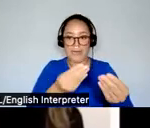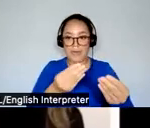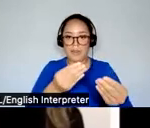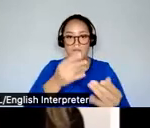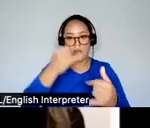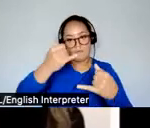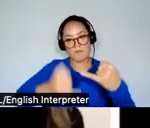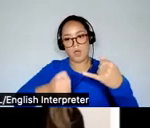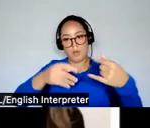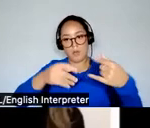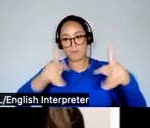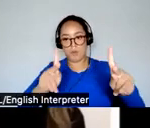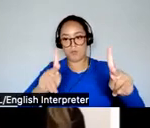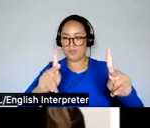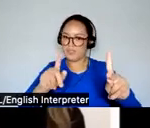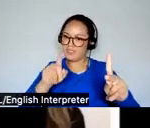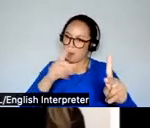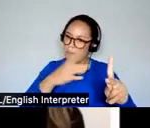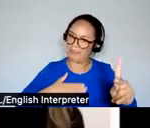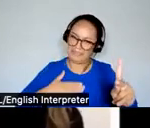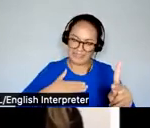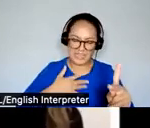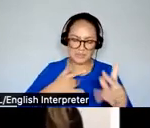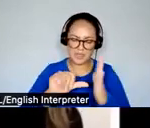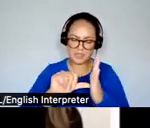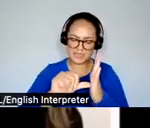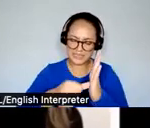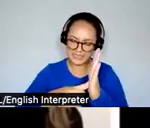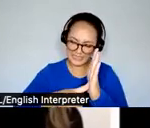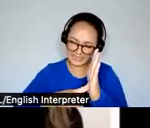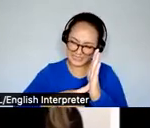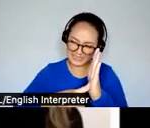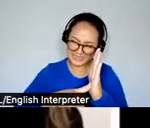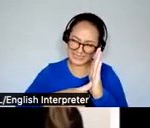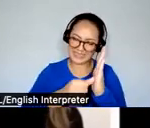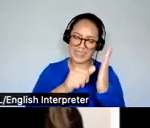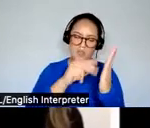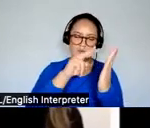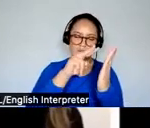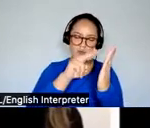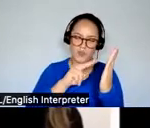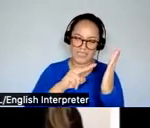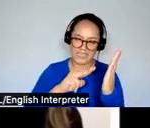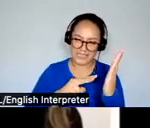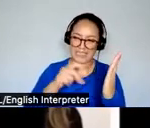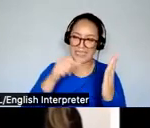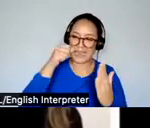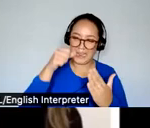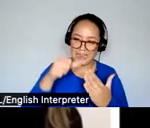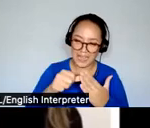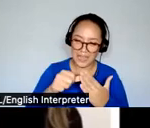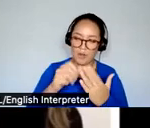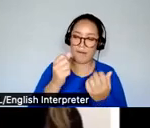So please, I can't emphasize enough please review the letter and all required documents that are submitted.